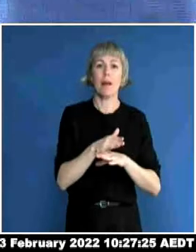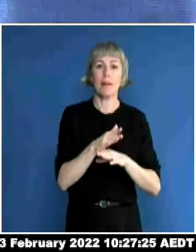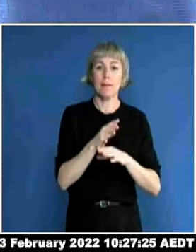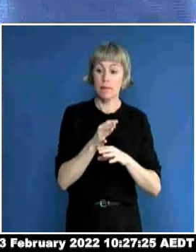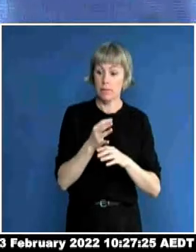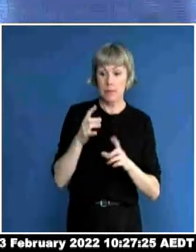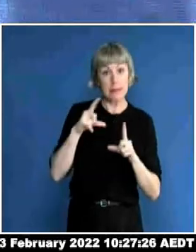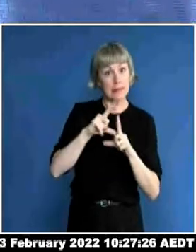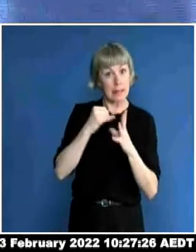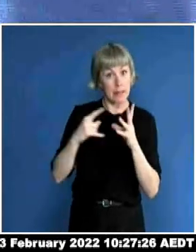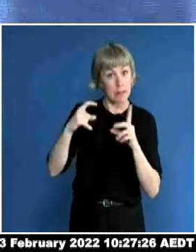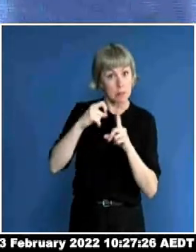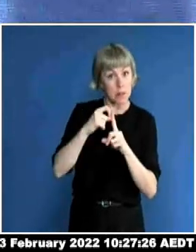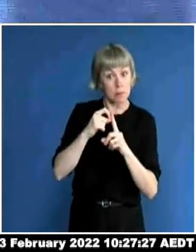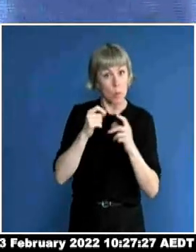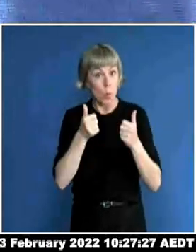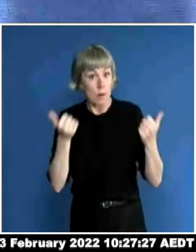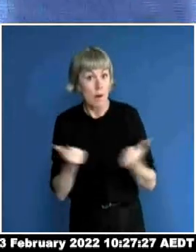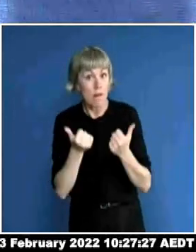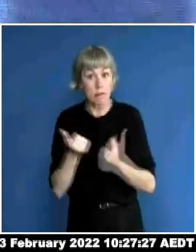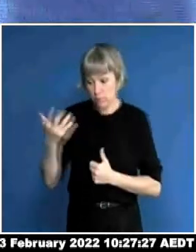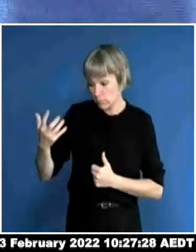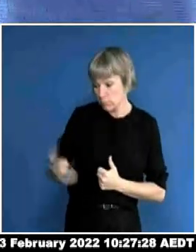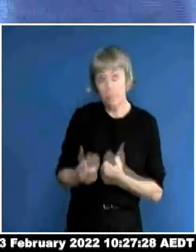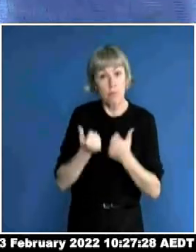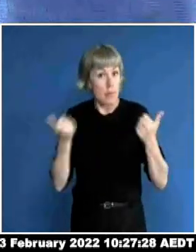The Committee stated its concerns that, and I quote: